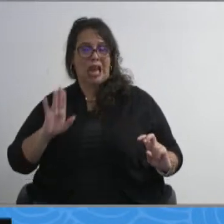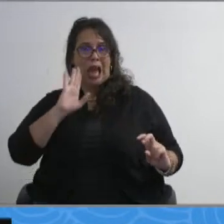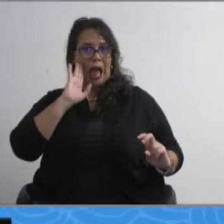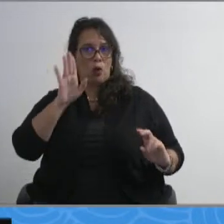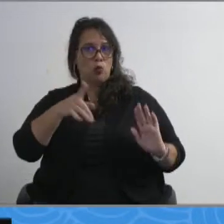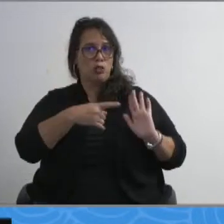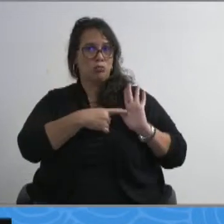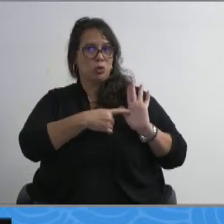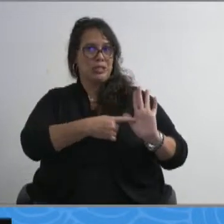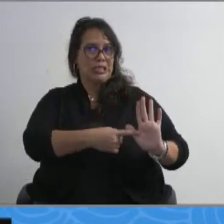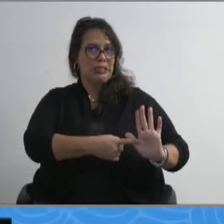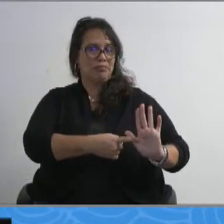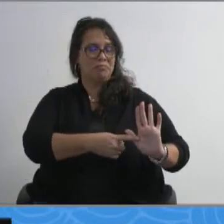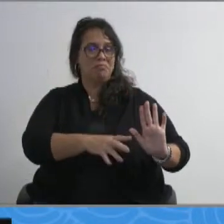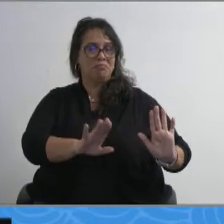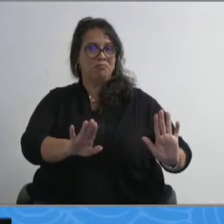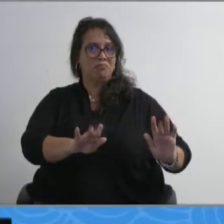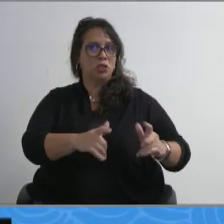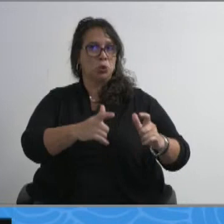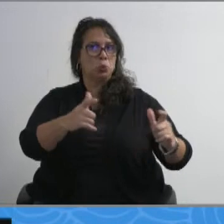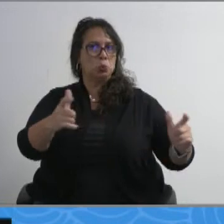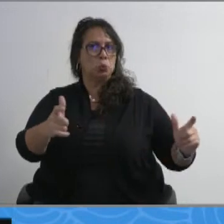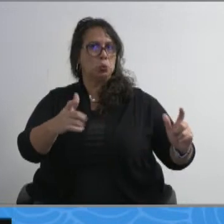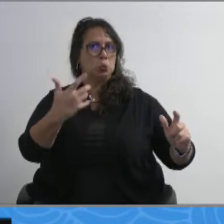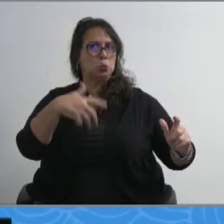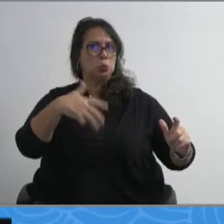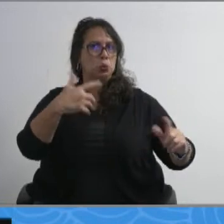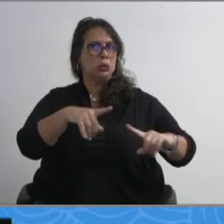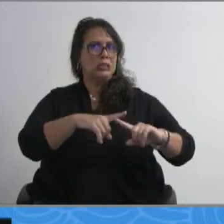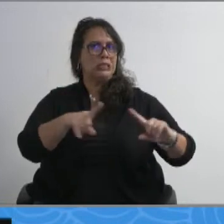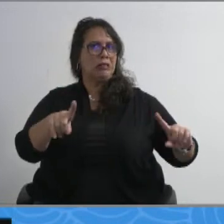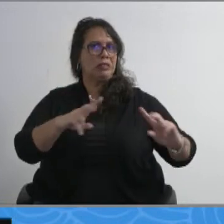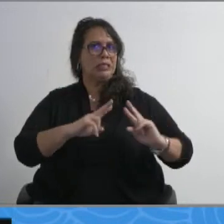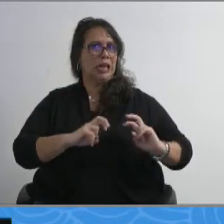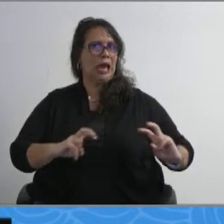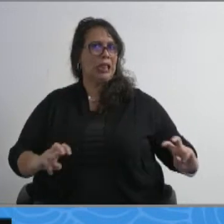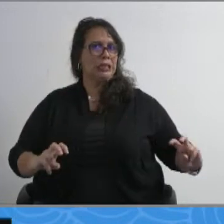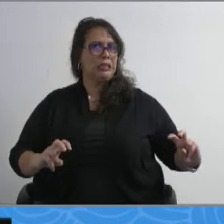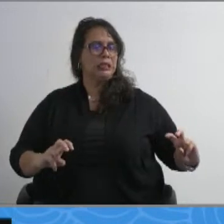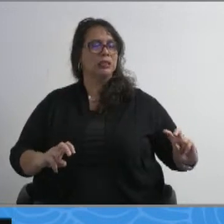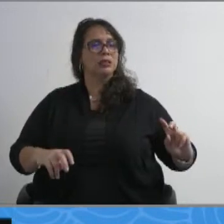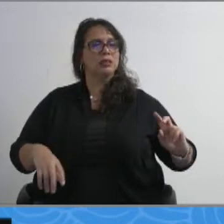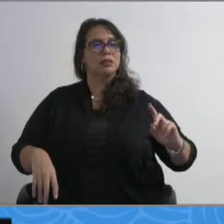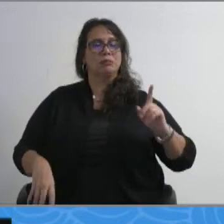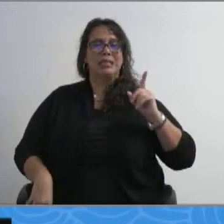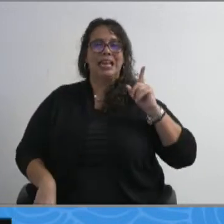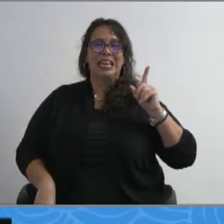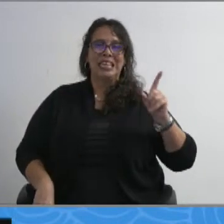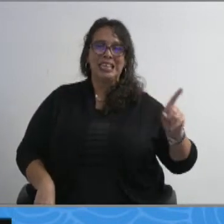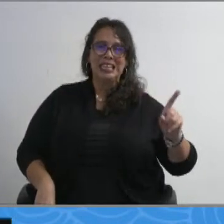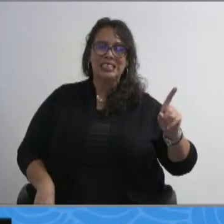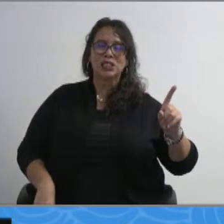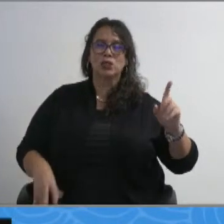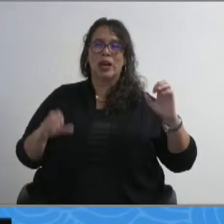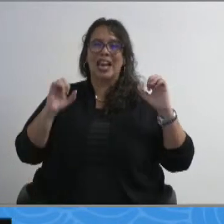which makes a huge difference in terms of our analysis. But this is what educator equity